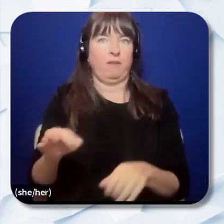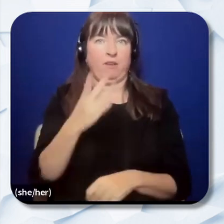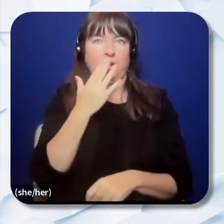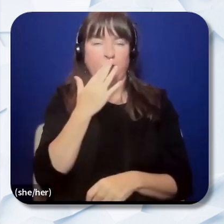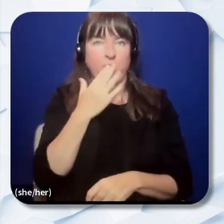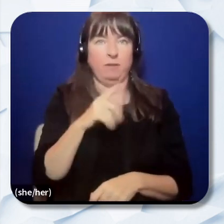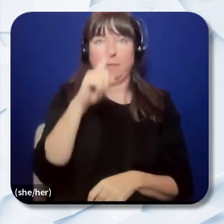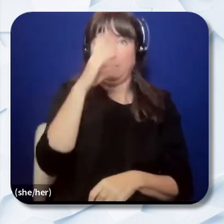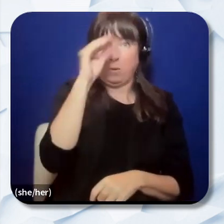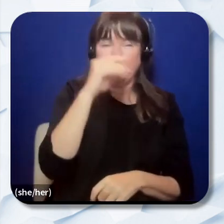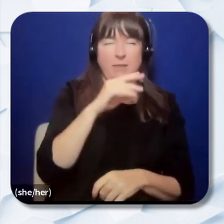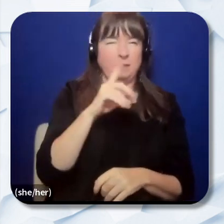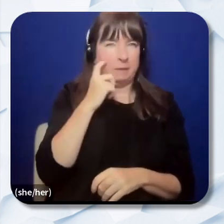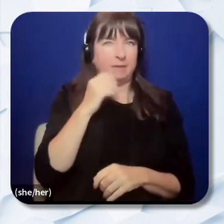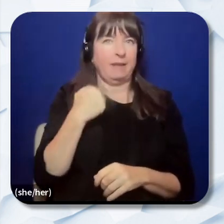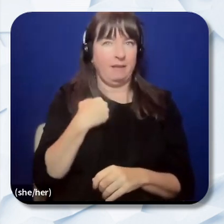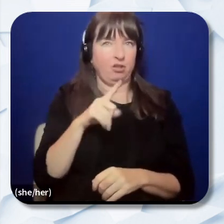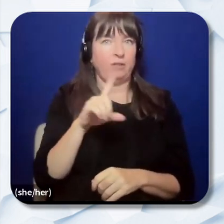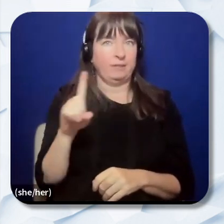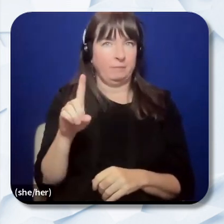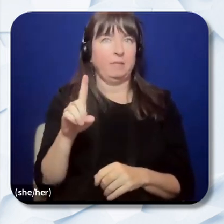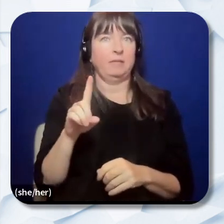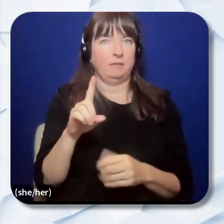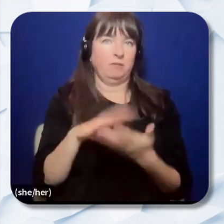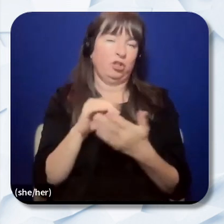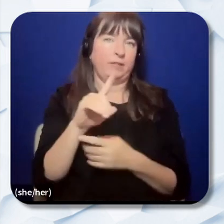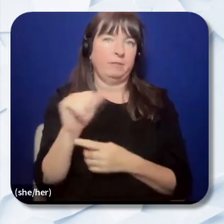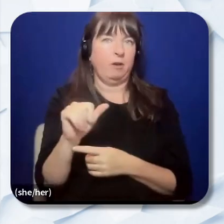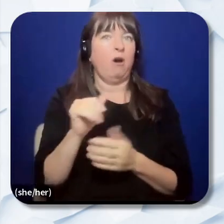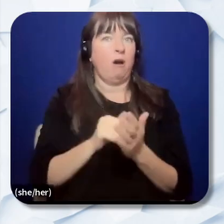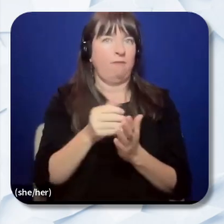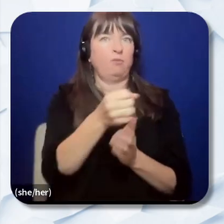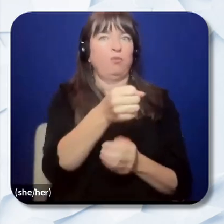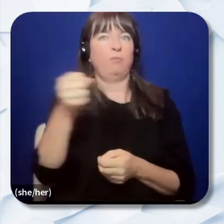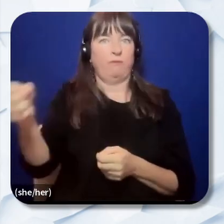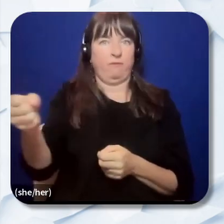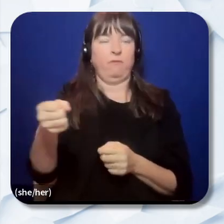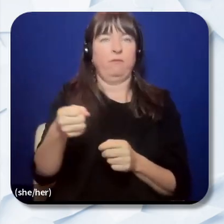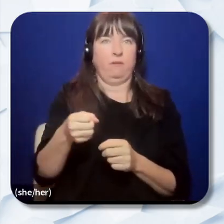suspected to have learning disabilities are often removed from educational settings at rates greater